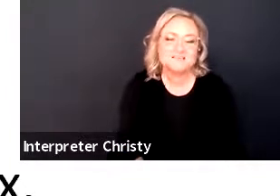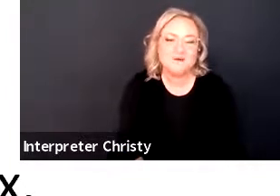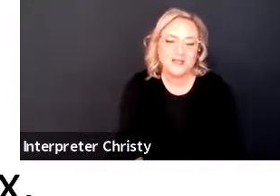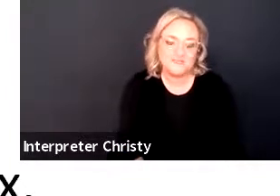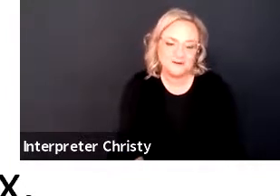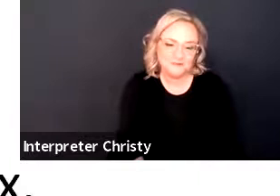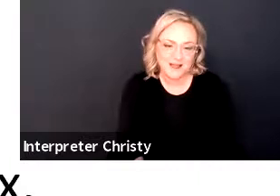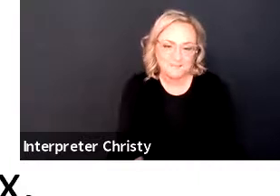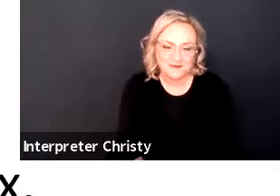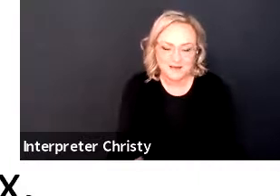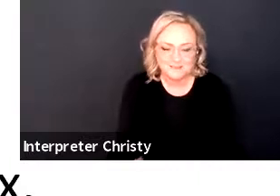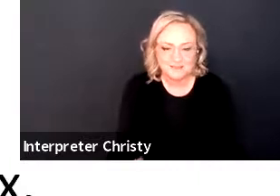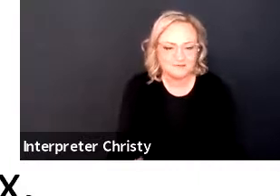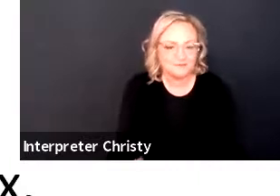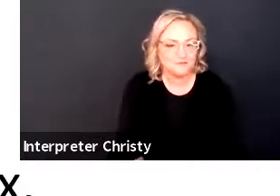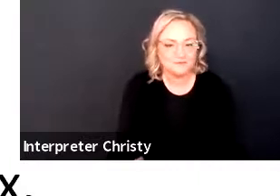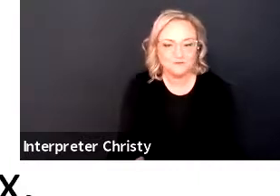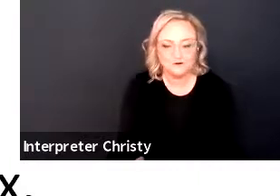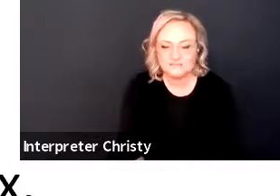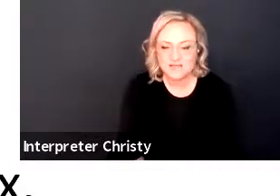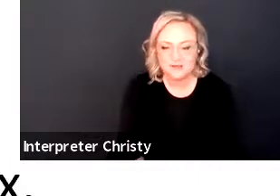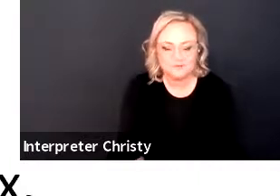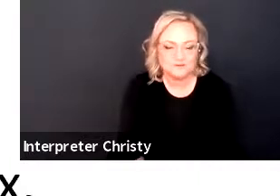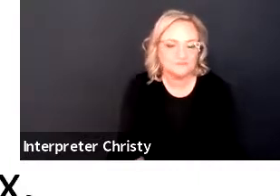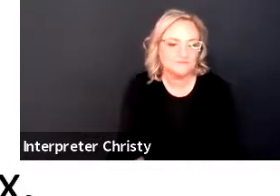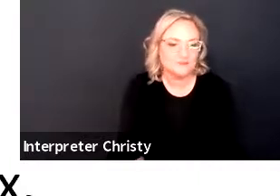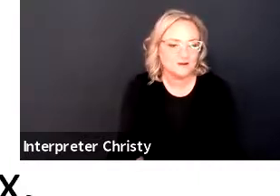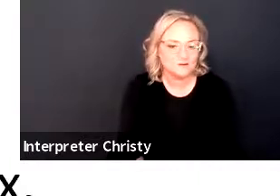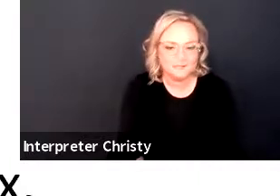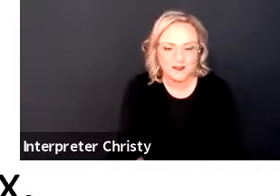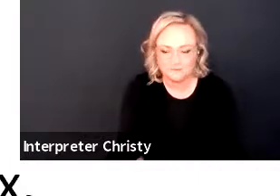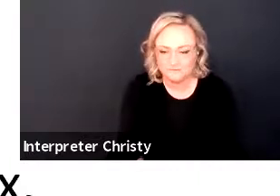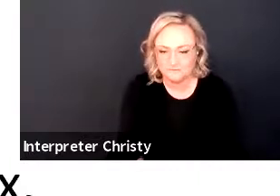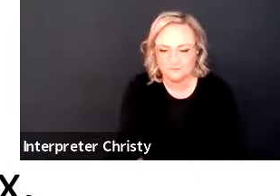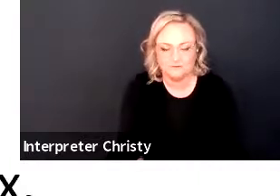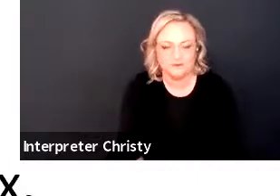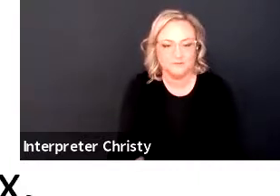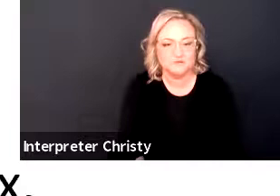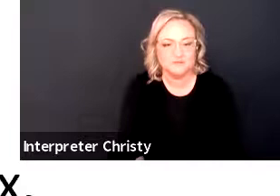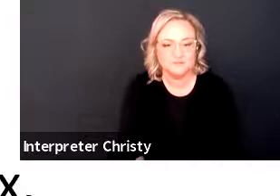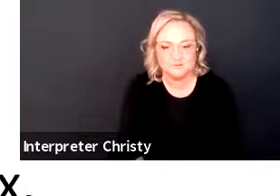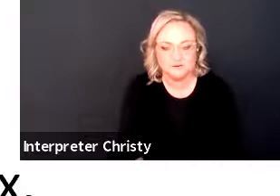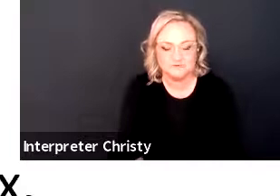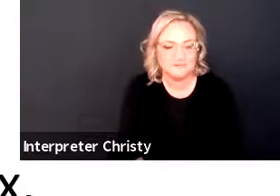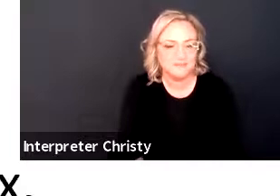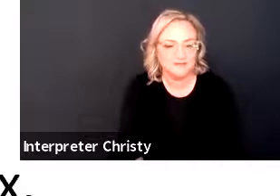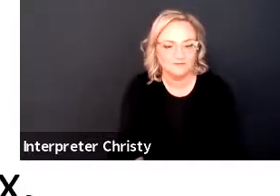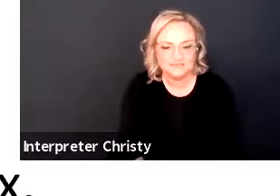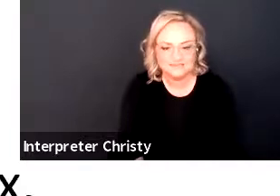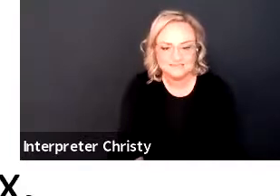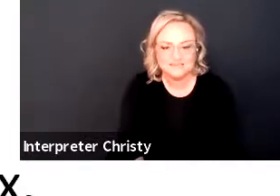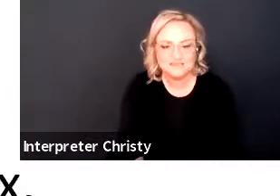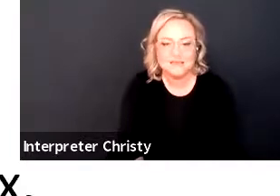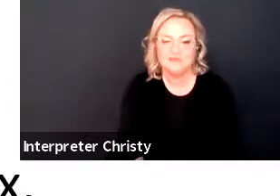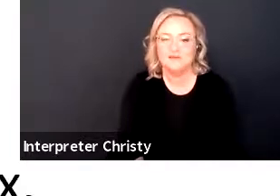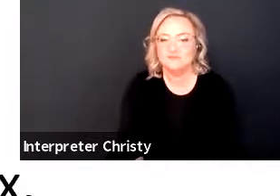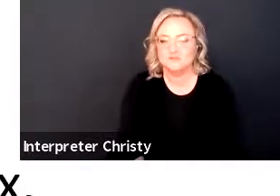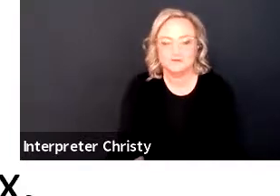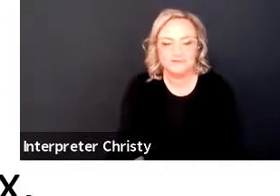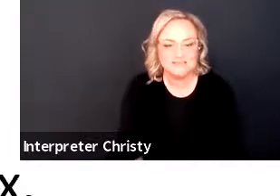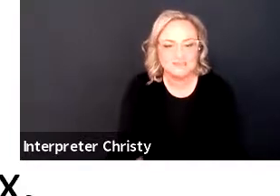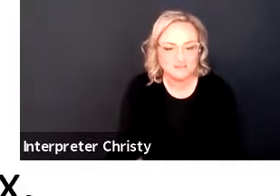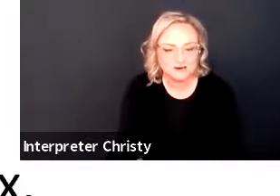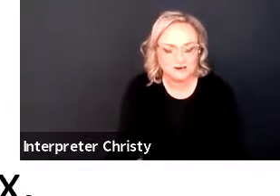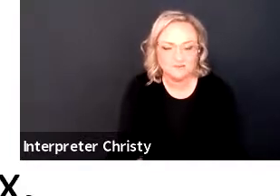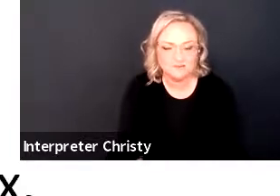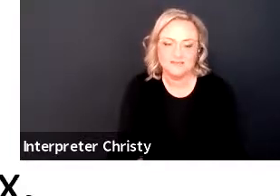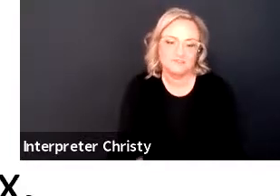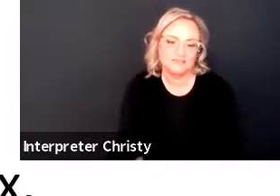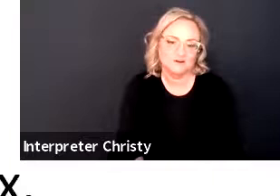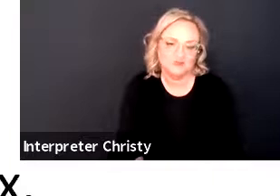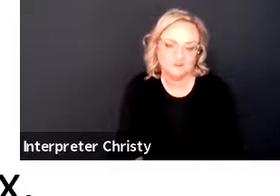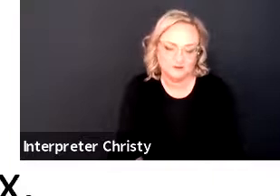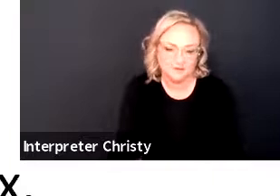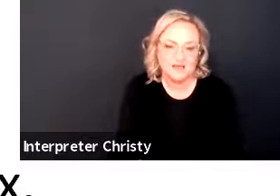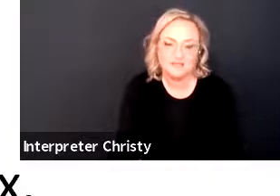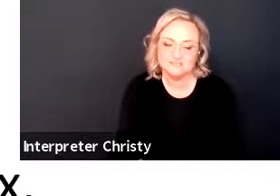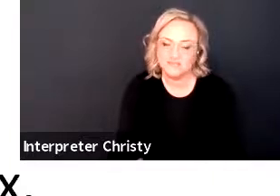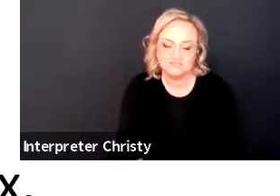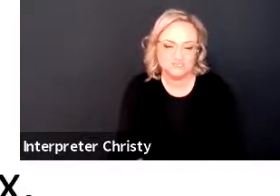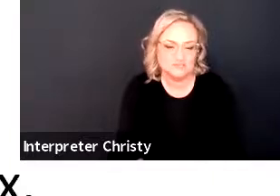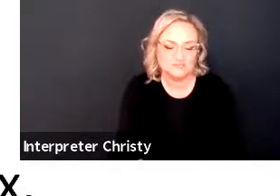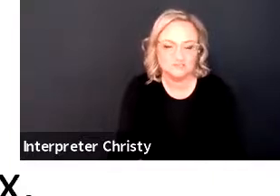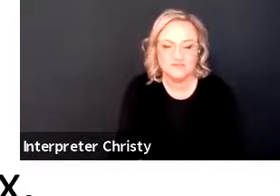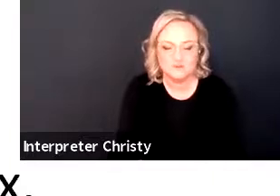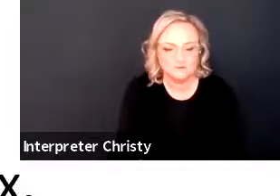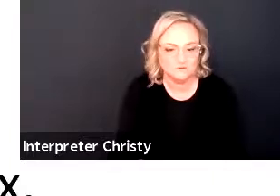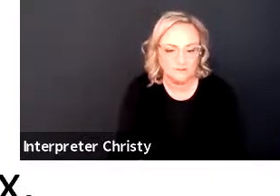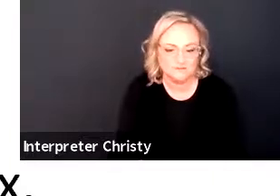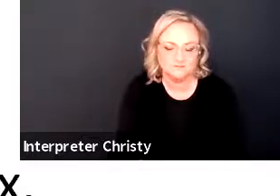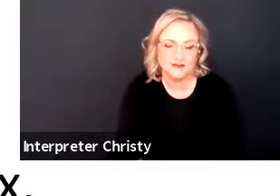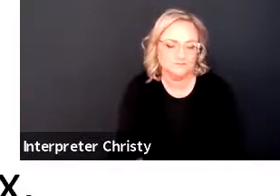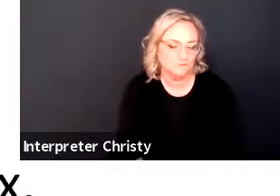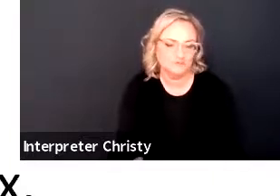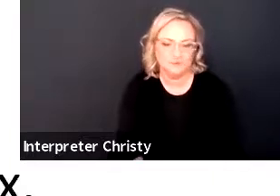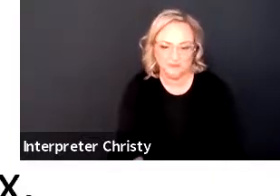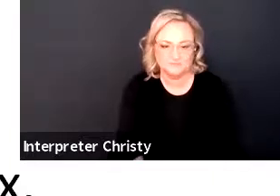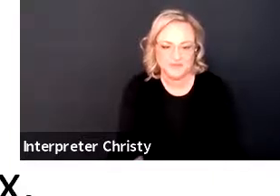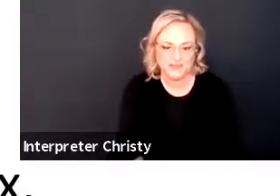Interpreter Christy : So i'm here to wrap up everything that we've heard tonight was very powerful our Community members, the panelists the stories they share the legislators their suggestions Thank you so much for everyone, showing up tonight.